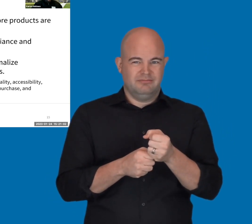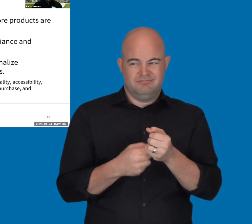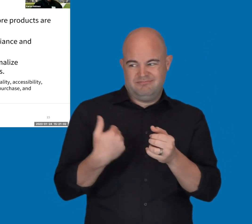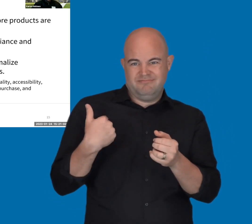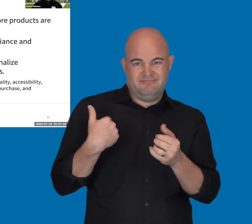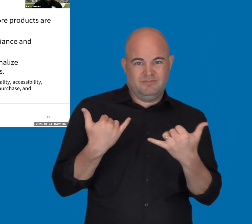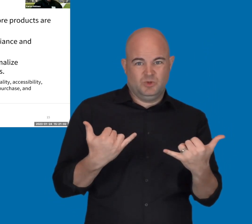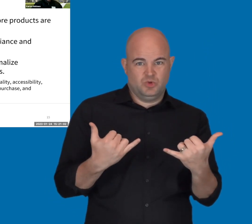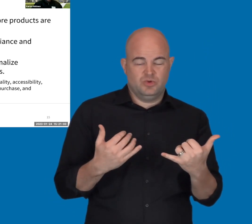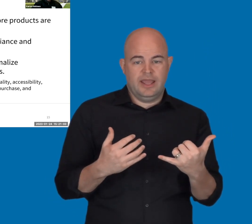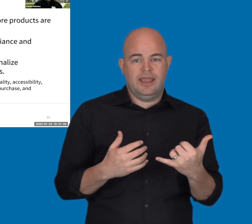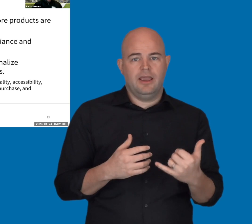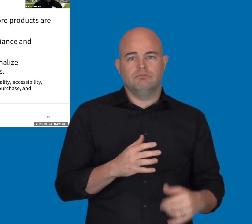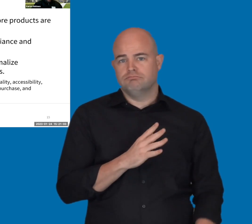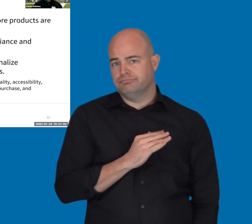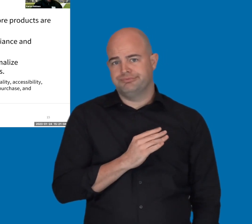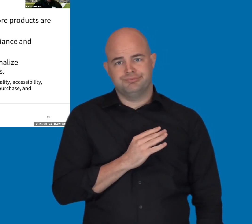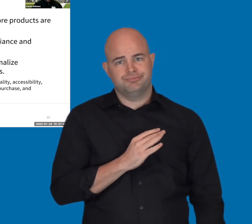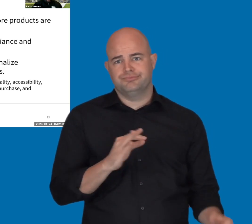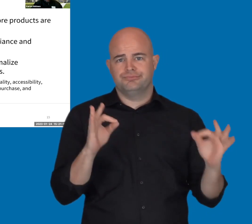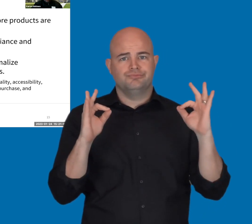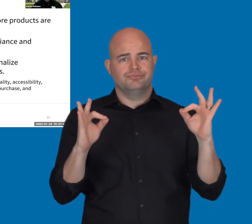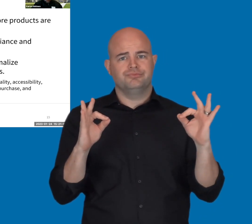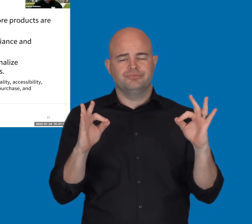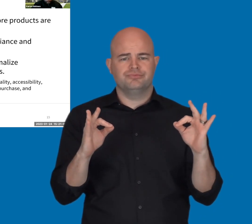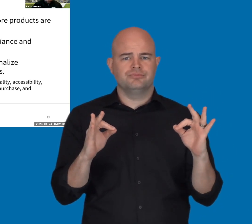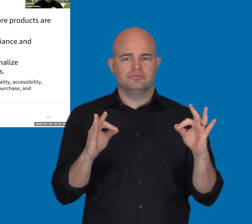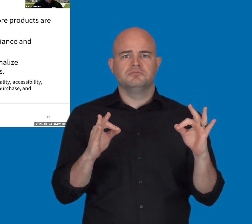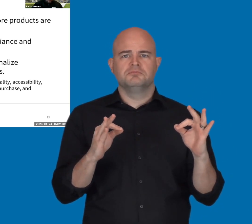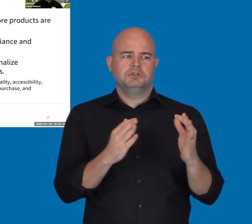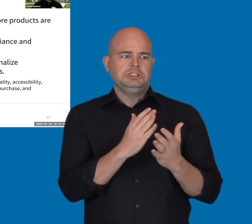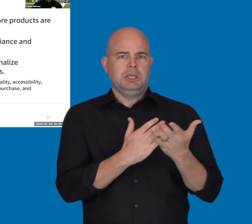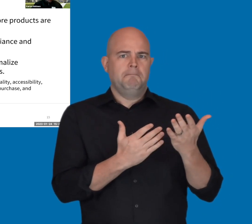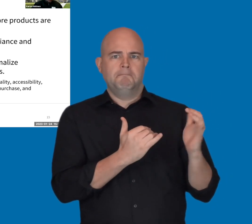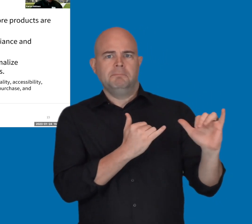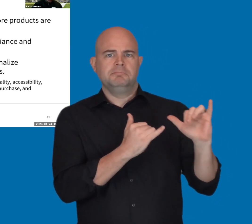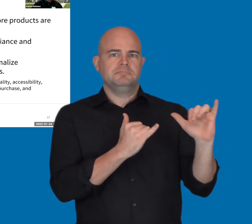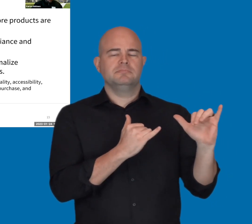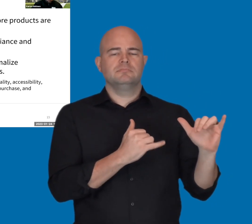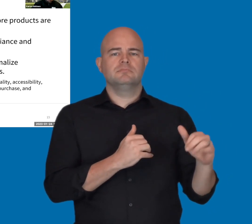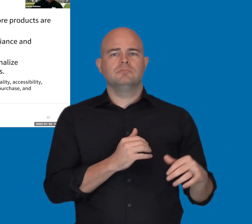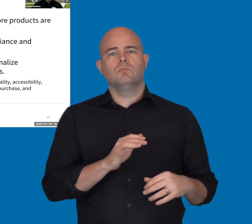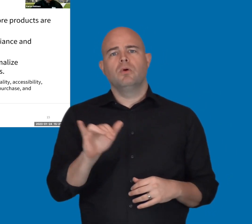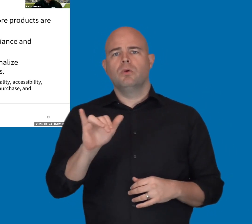And then also wanted to talk about -- I'm Aaron Holmes and I'm the Access Specialist here at Mira Costa.